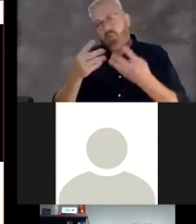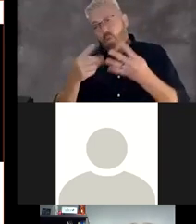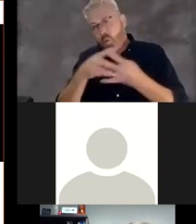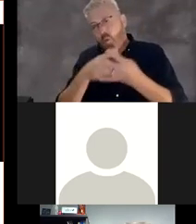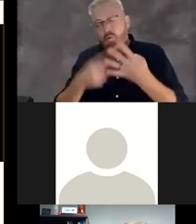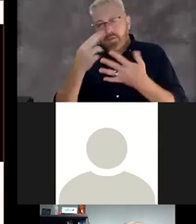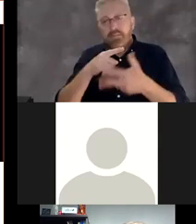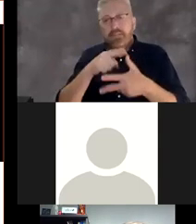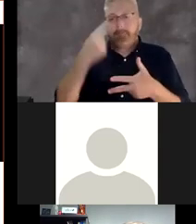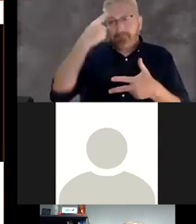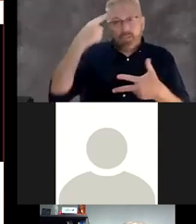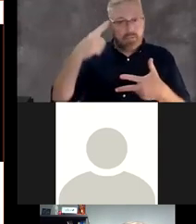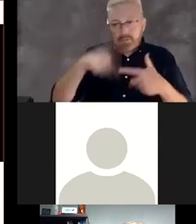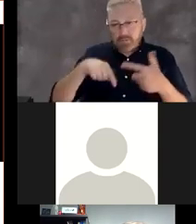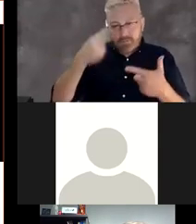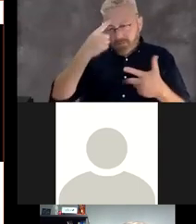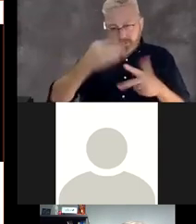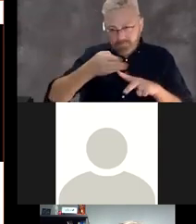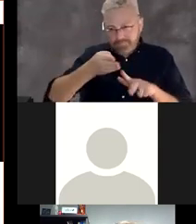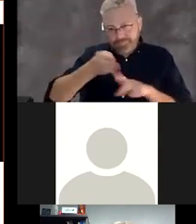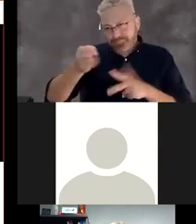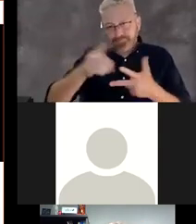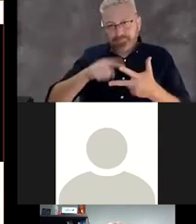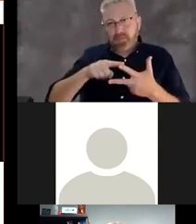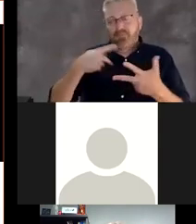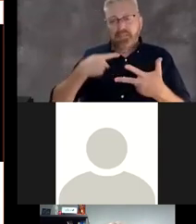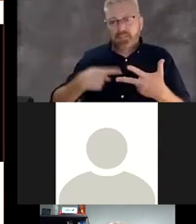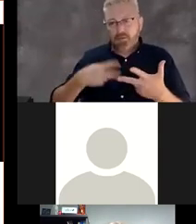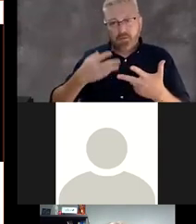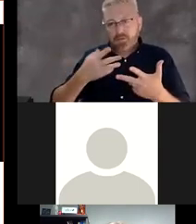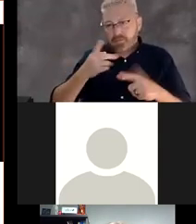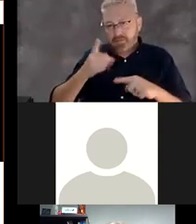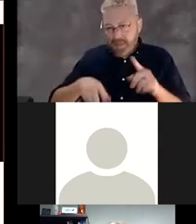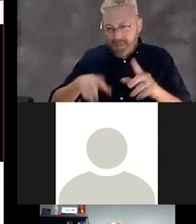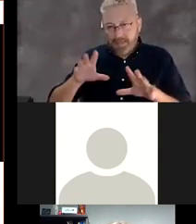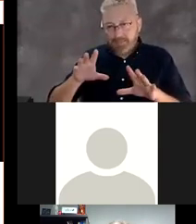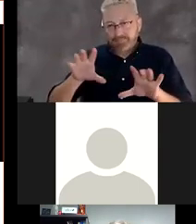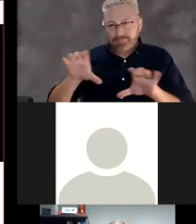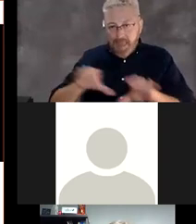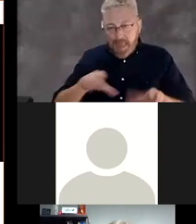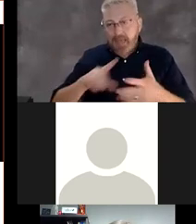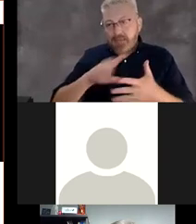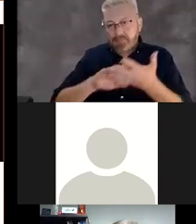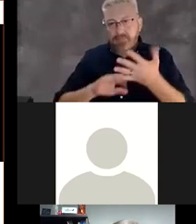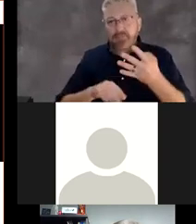PHYSICALLY HELPLESS, PHYSICAL INCAPACITY, THOSE ARE ALL FACTORS THAT WOULD BE CONSIDERED BY A COURT AS TO WHETHER OR NOT